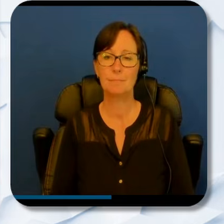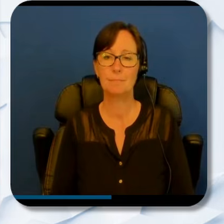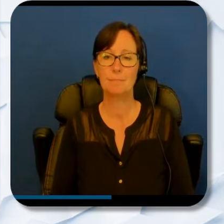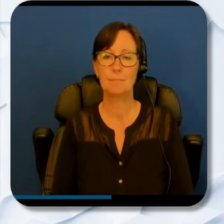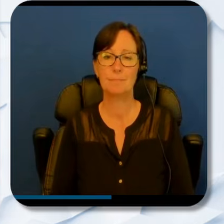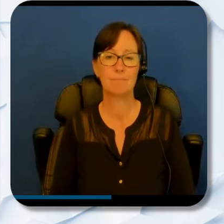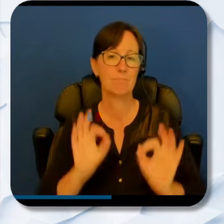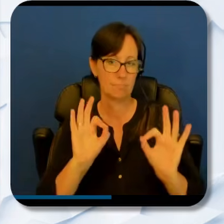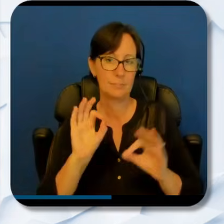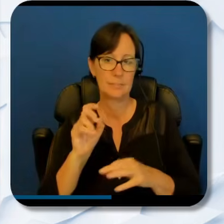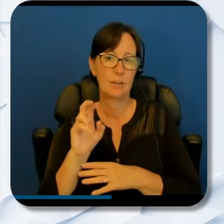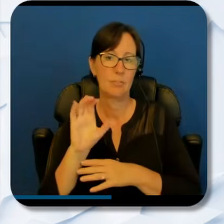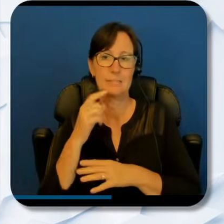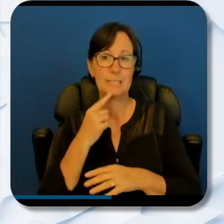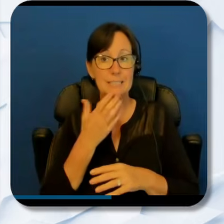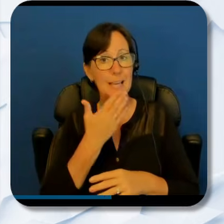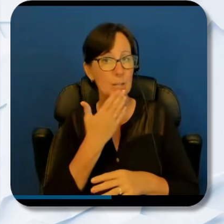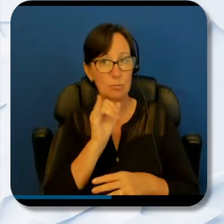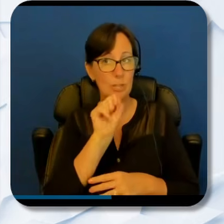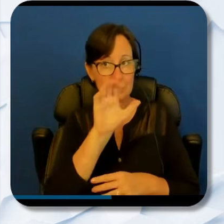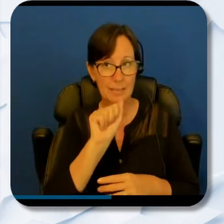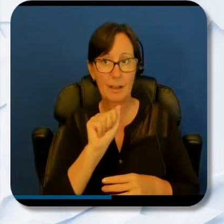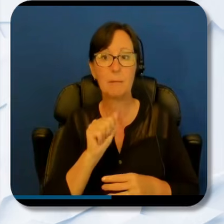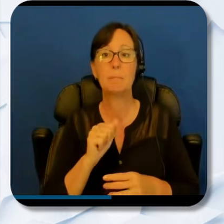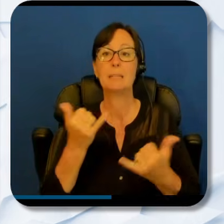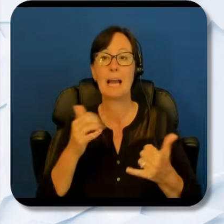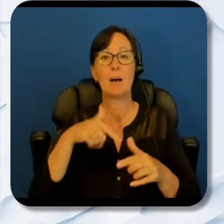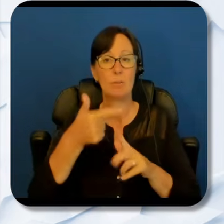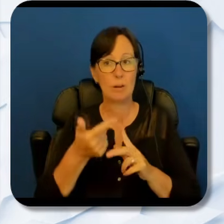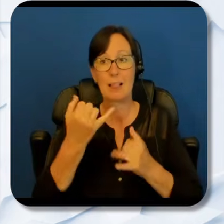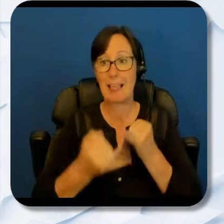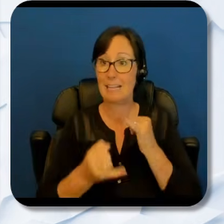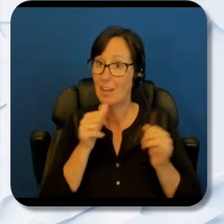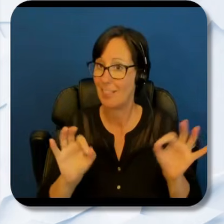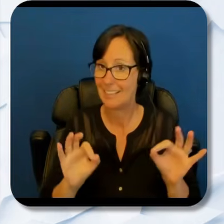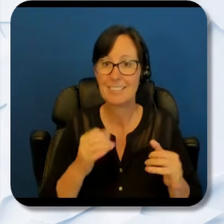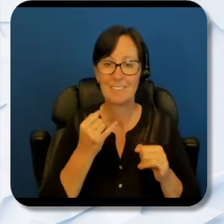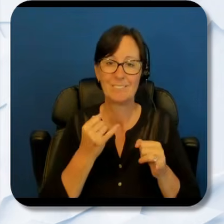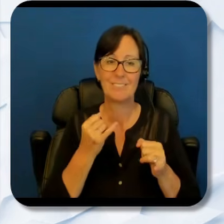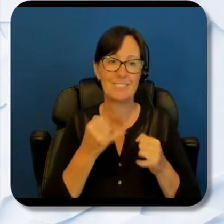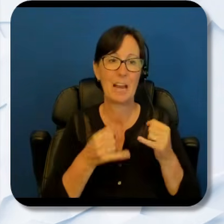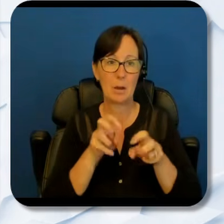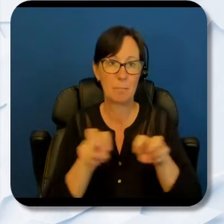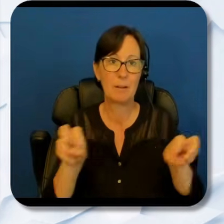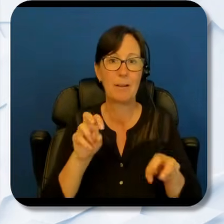[Eric Dunk] Great, thank you, Jessica. I'm now going to welcome, last but not least, our final panelist, Vevila Blossoming Bear,